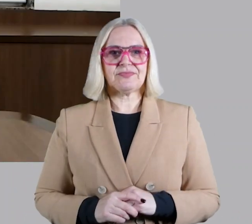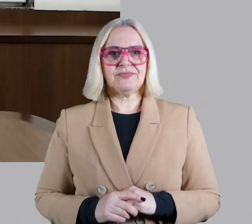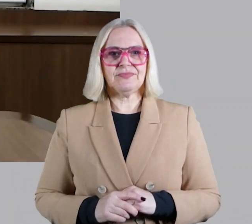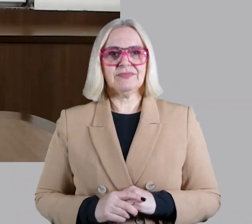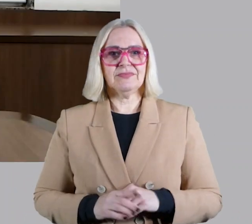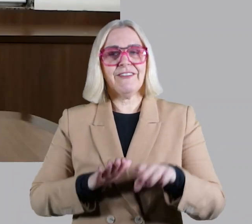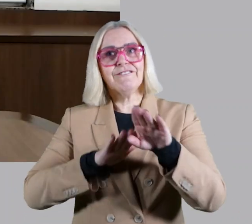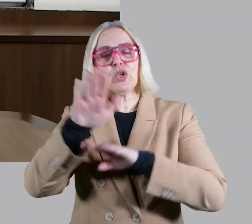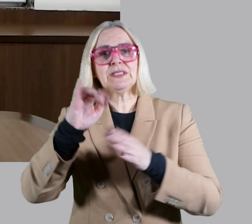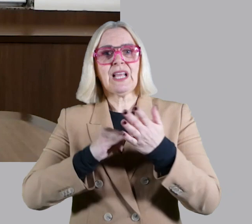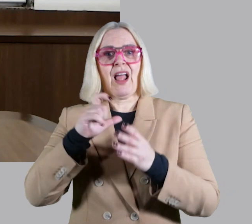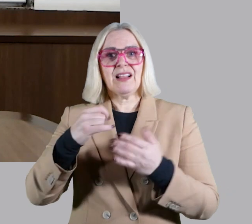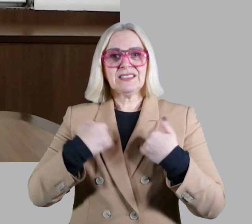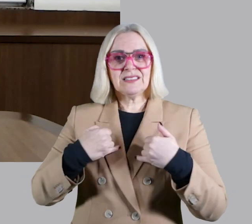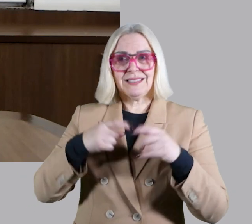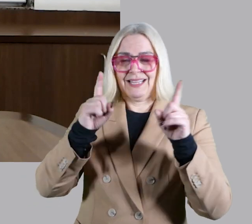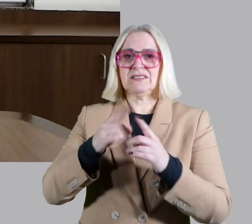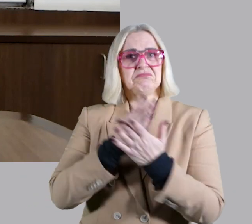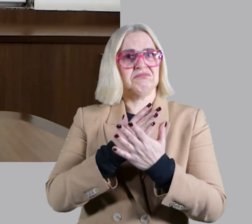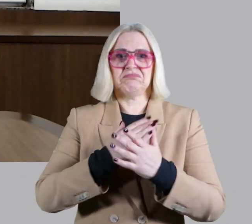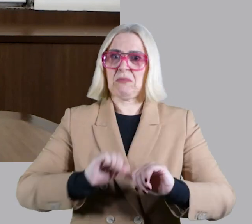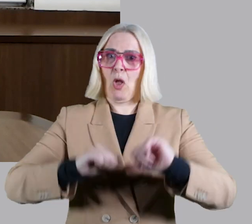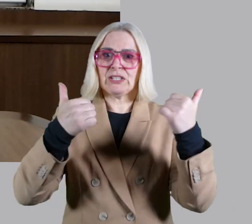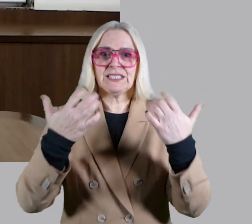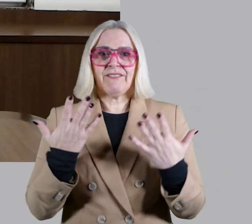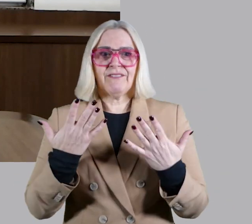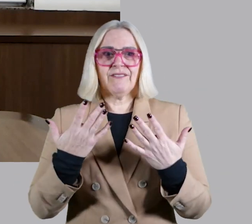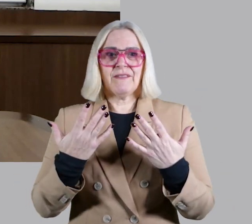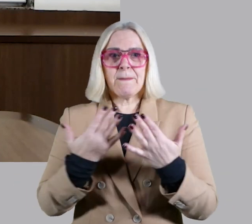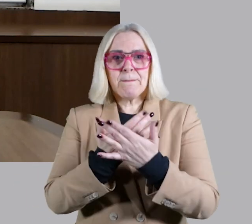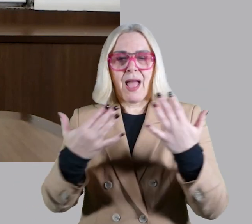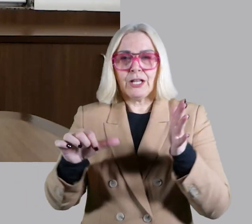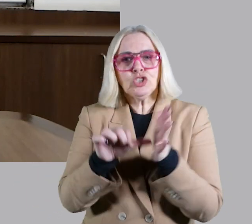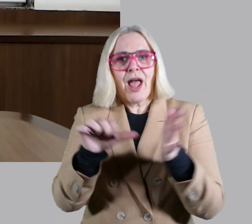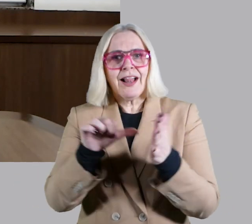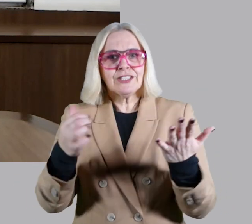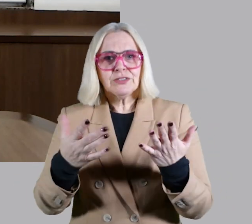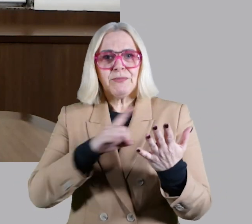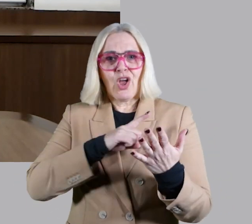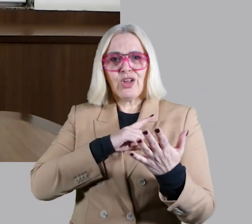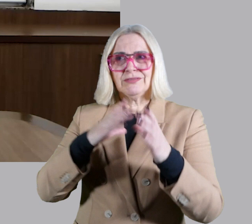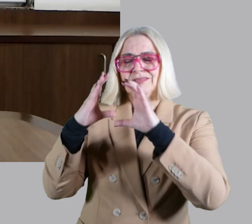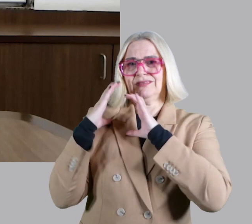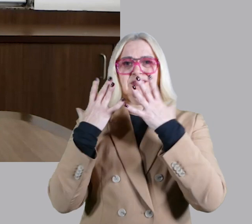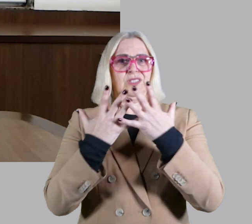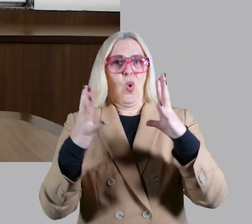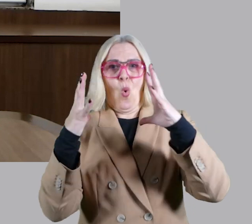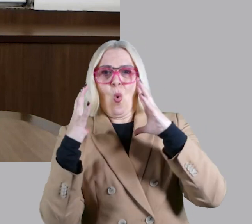And the future of sickle cell disease in India is bright, but then there are many challenges